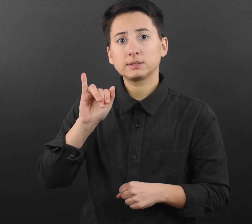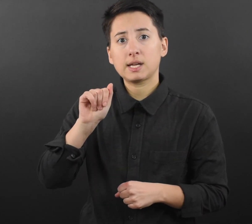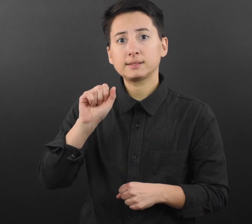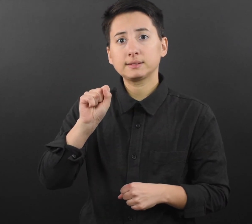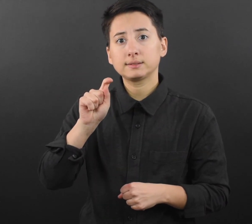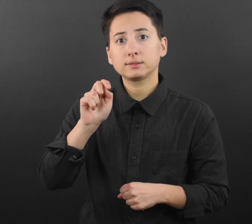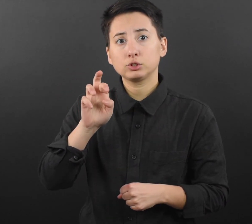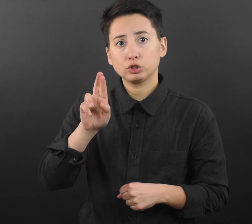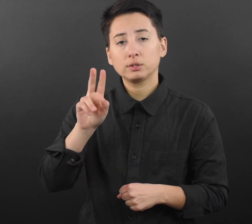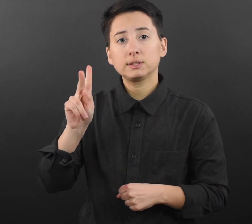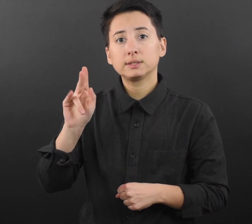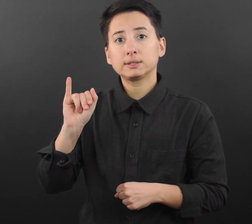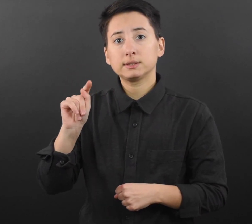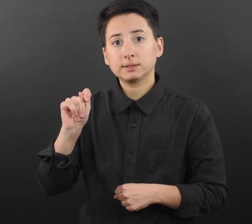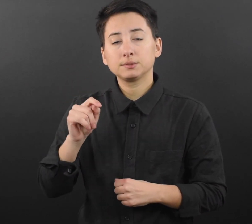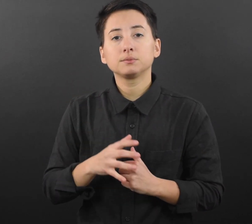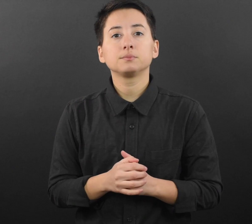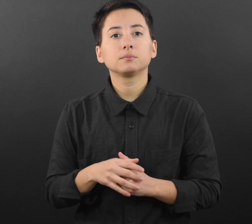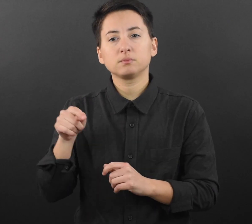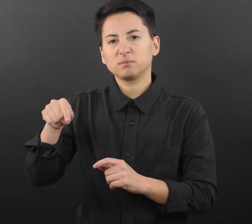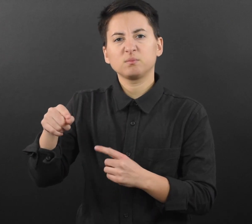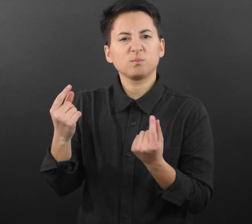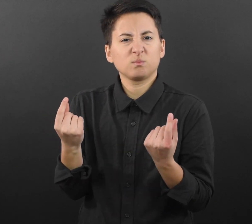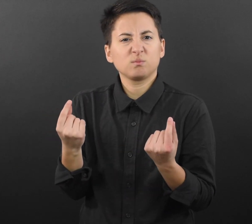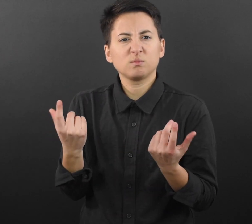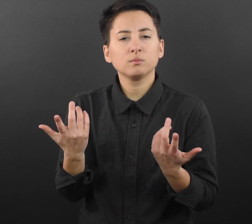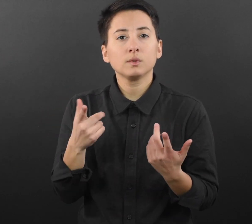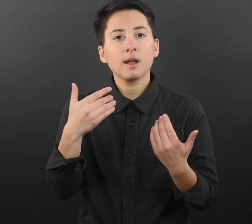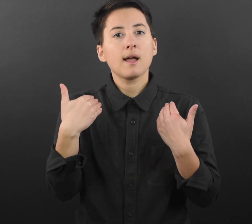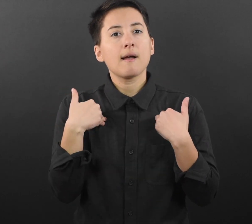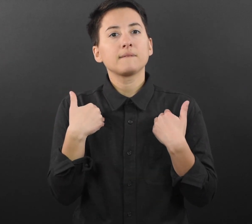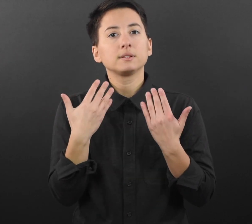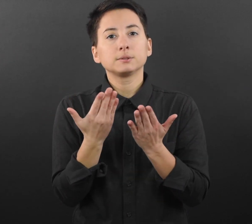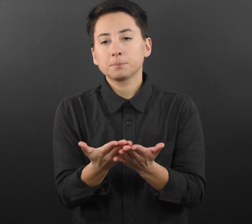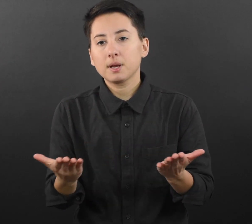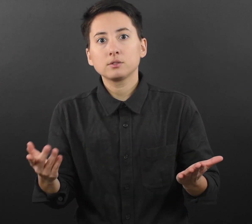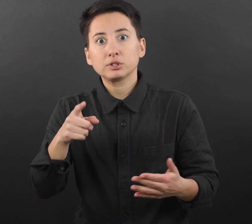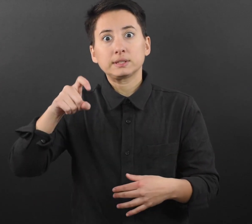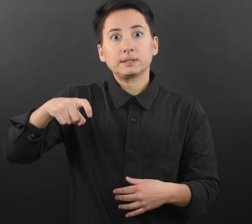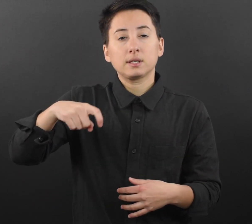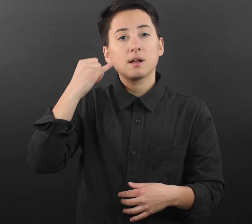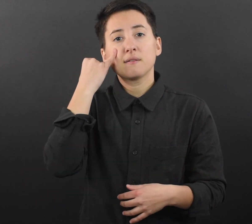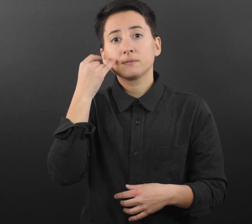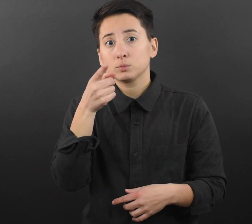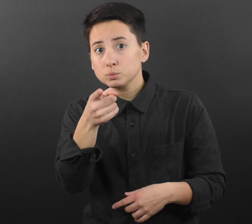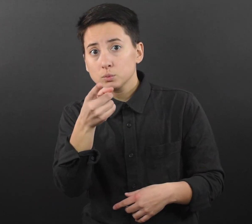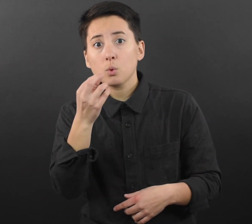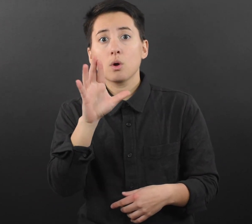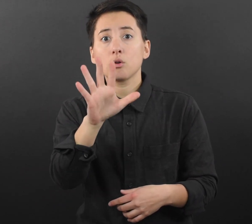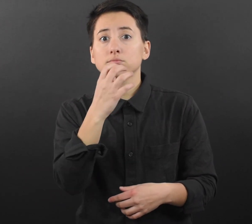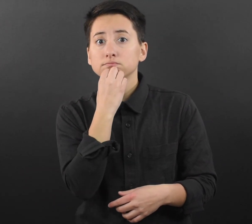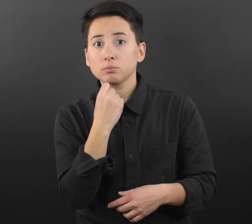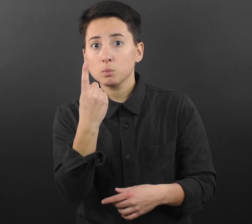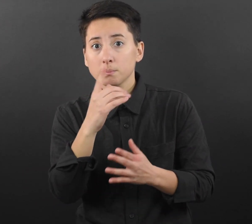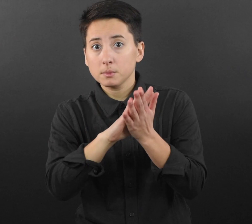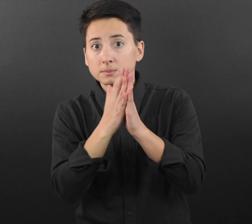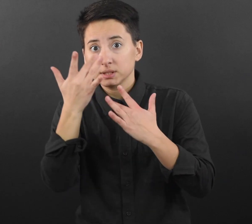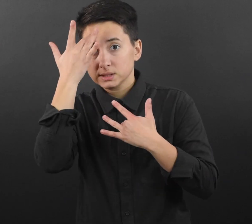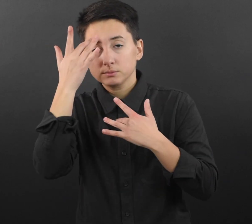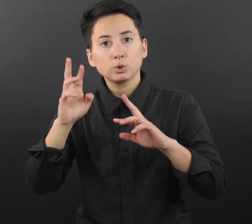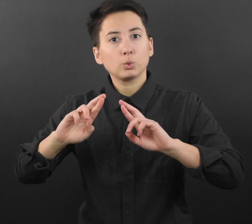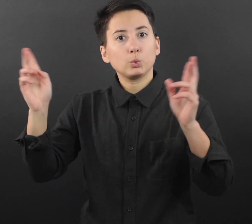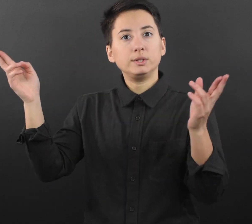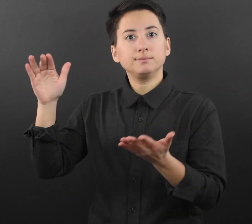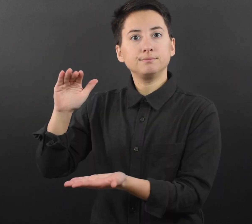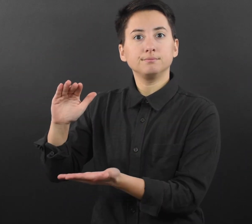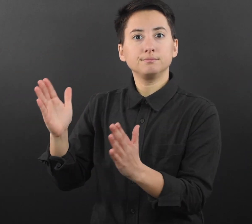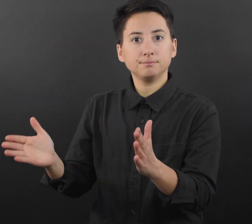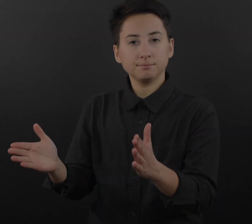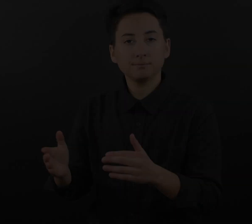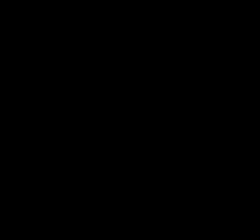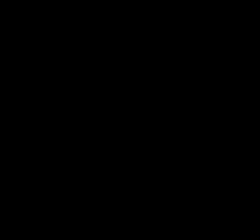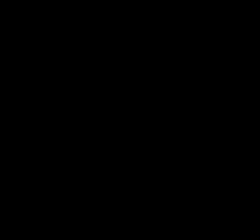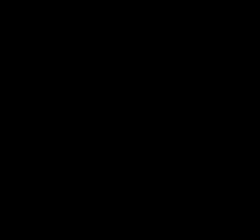so that you will have the supplies you need if you or loved ones become ill.